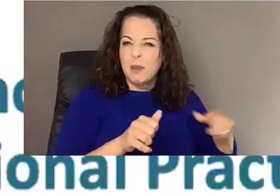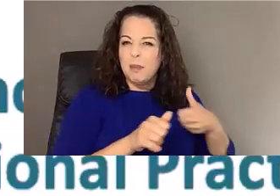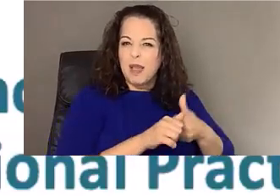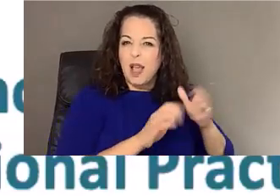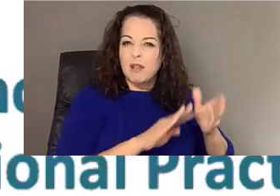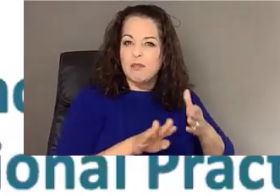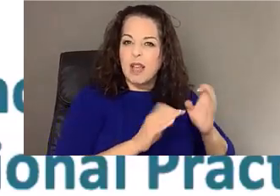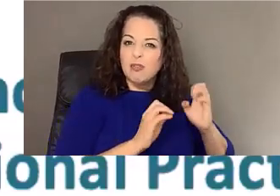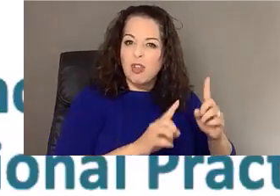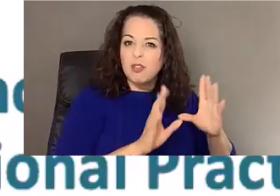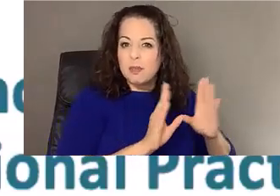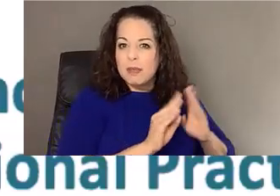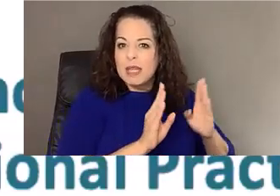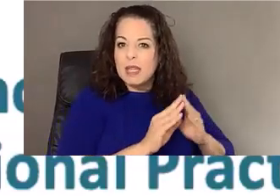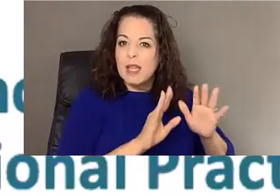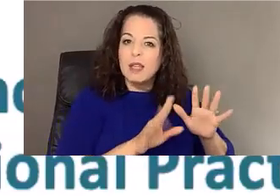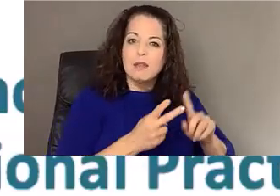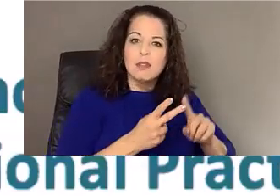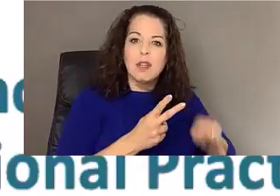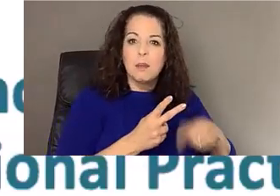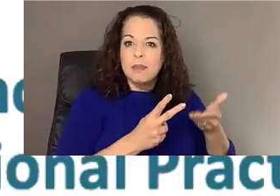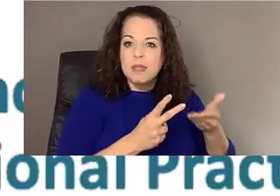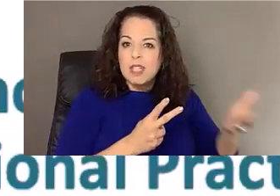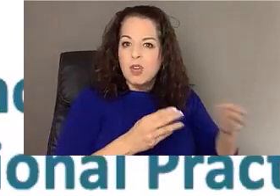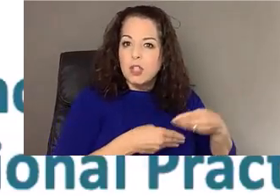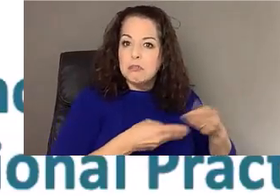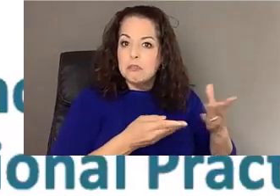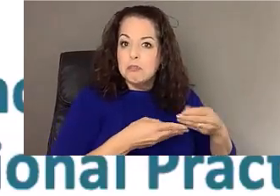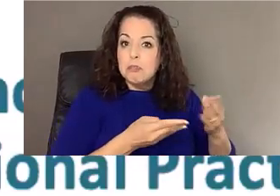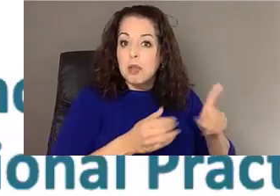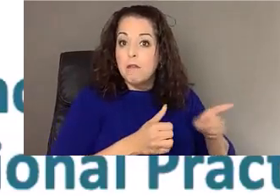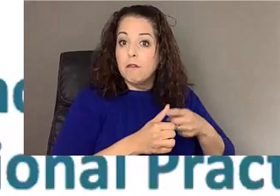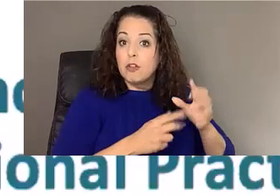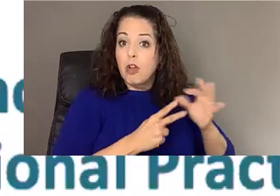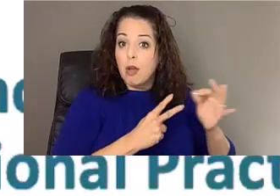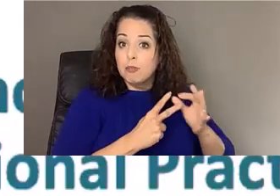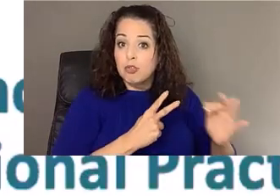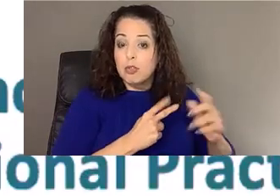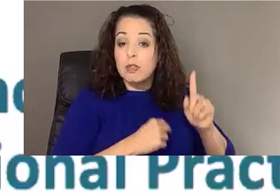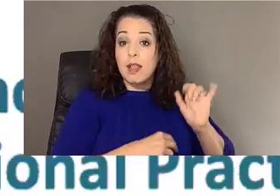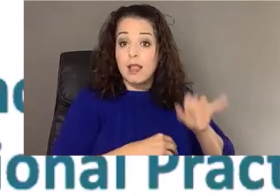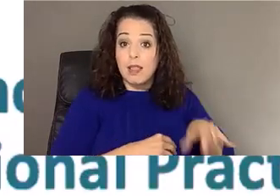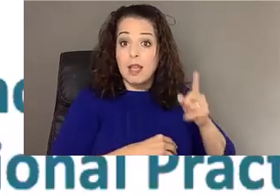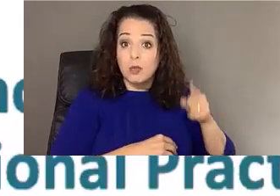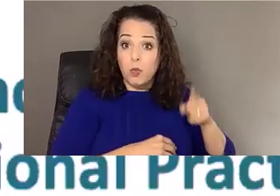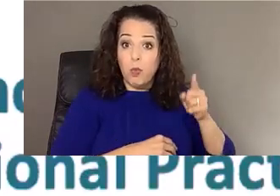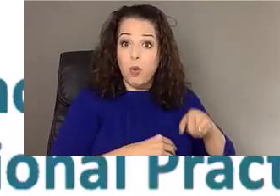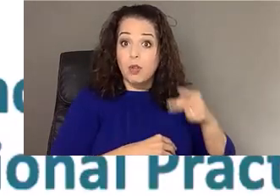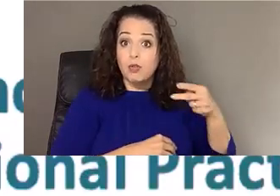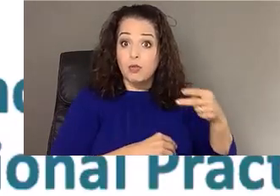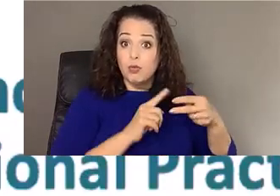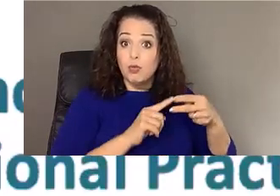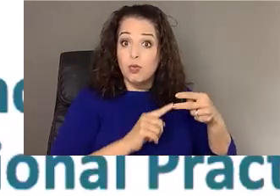educational materials as the first option. And those ones are able to improve professional practice